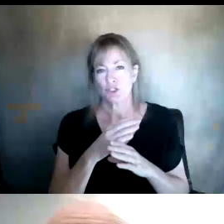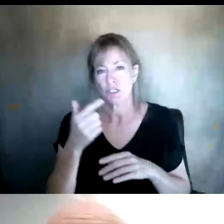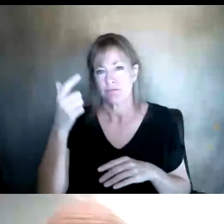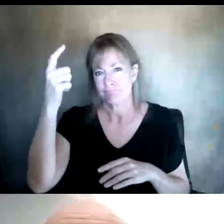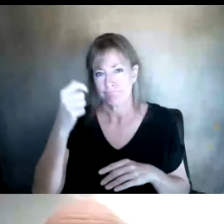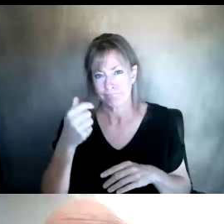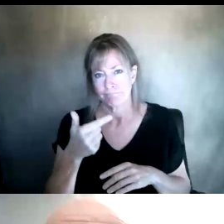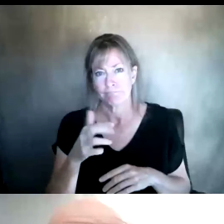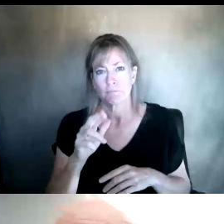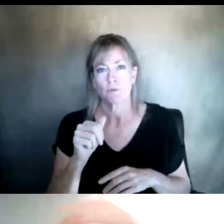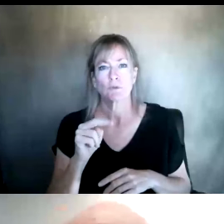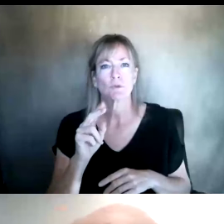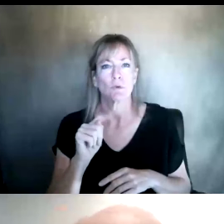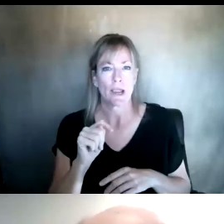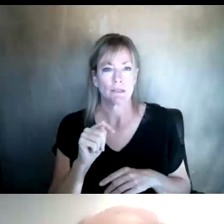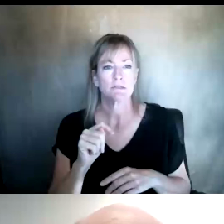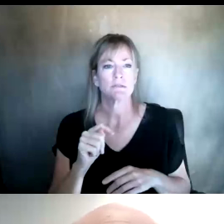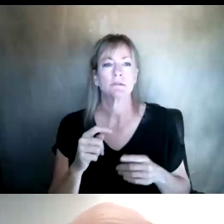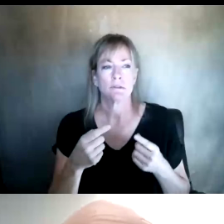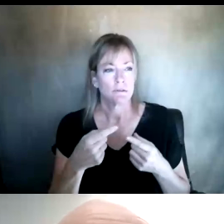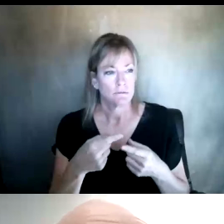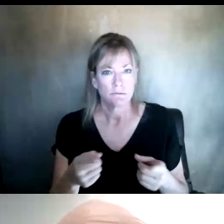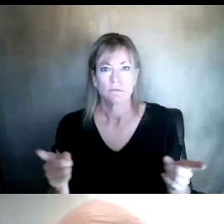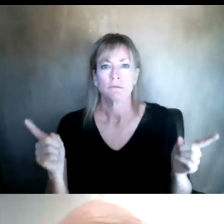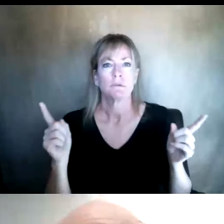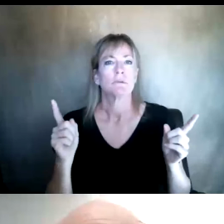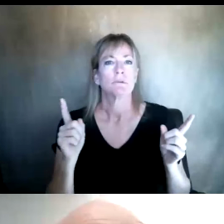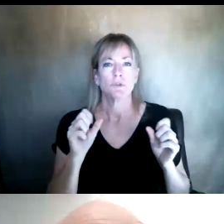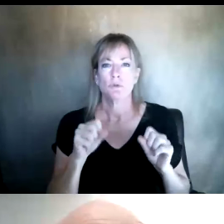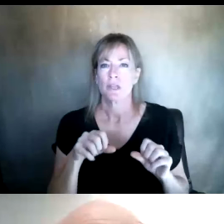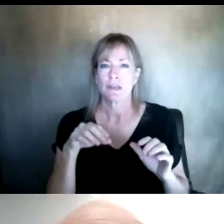THAT ARE ON THE STREET. YOU CAN ACCESS THE NOTICE OF FUNDING